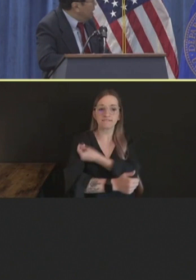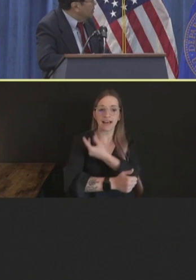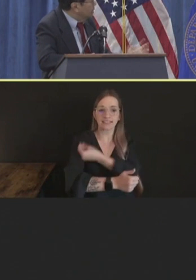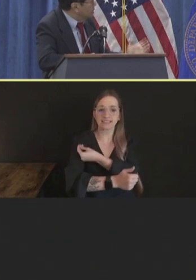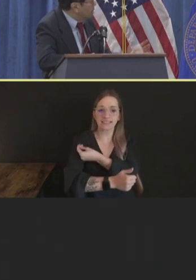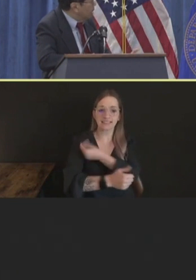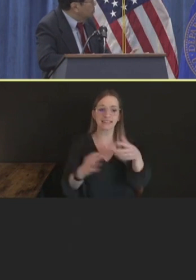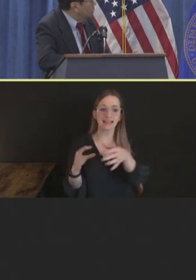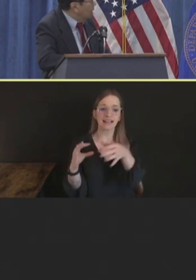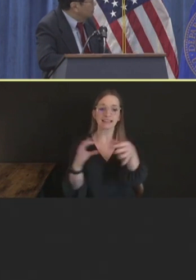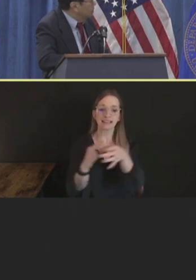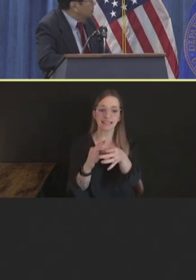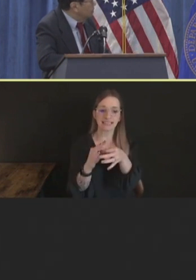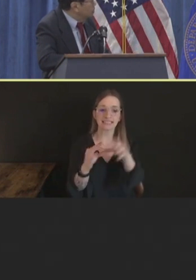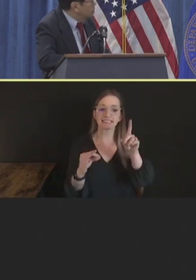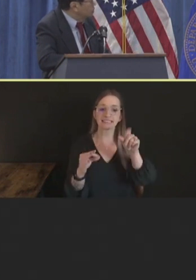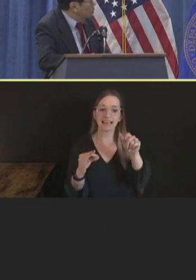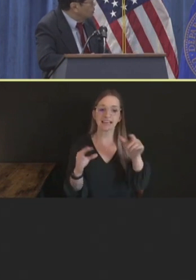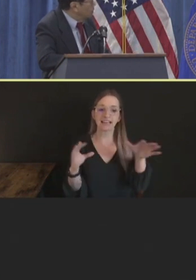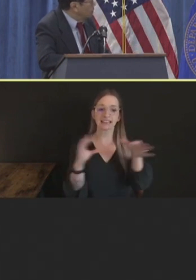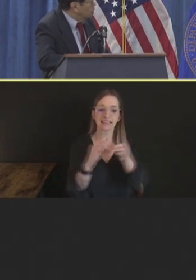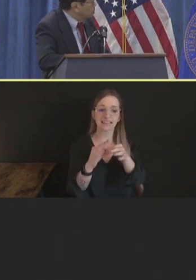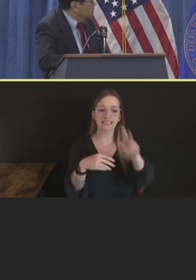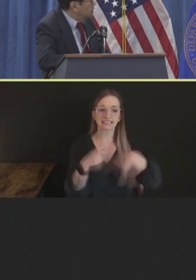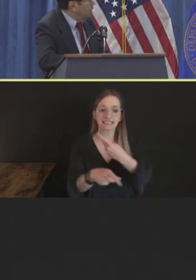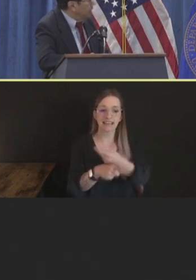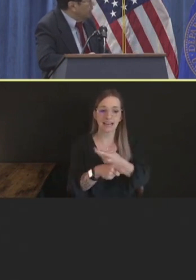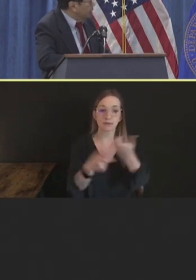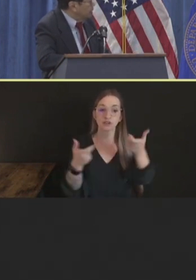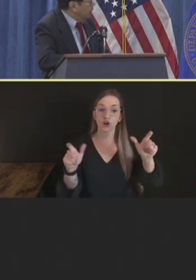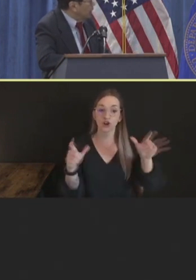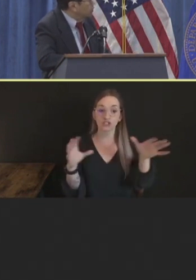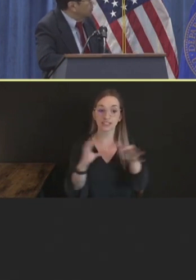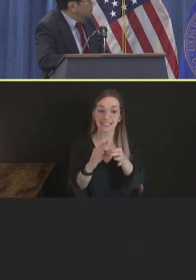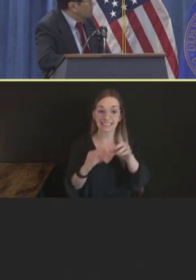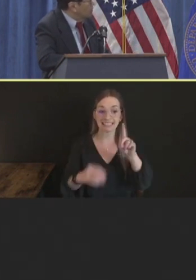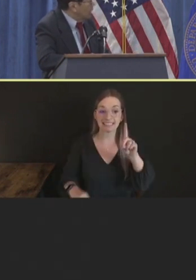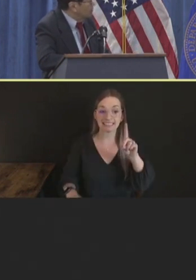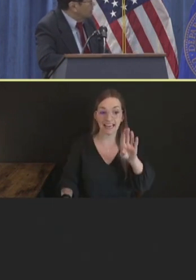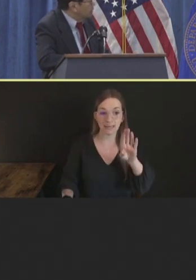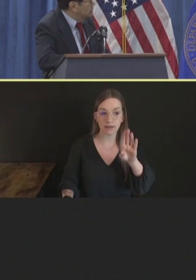And then on the bottom, obviously the issues are risk perception and communication for public confidence.